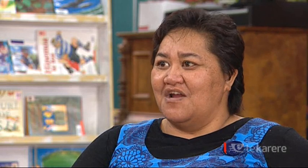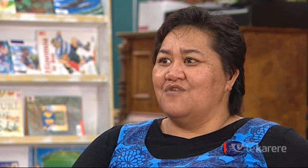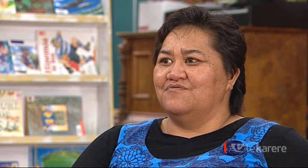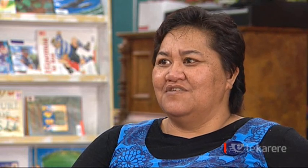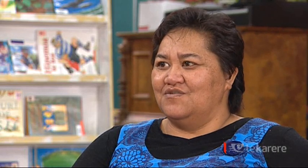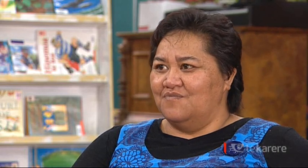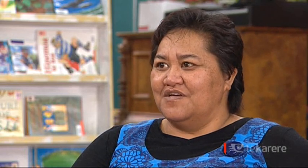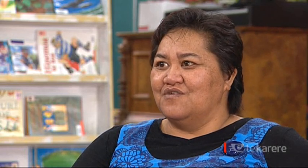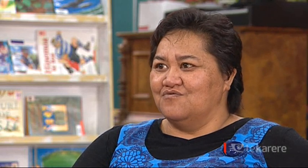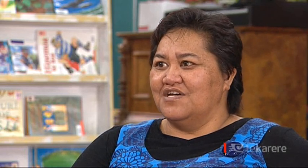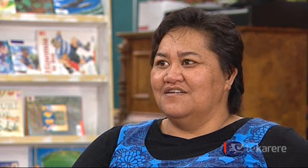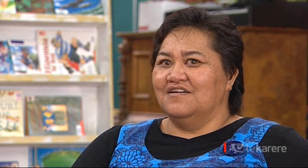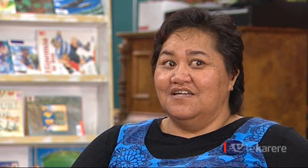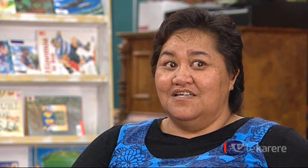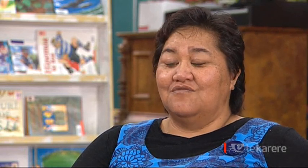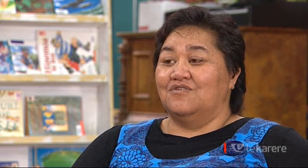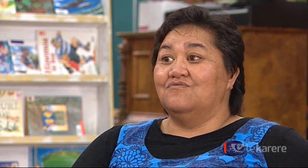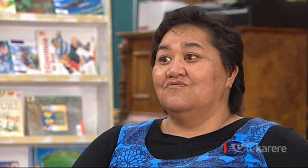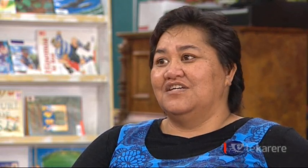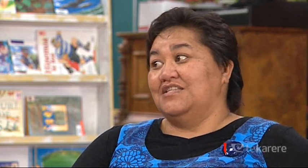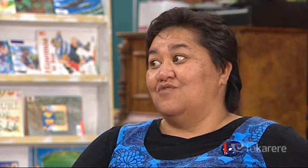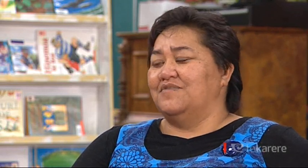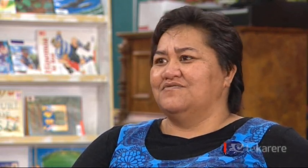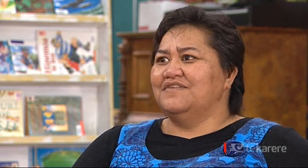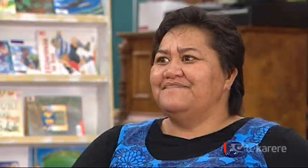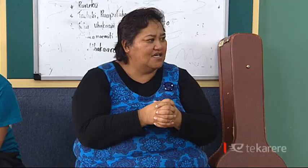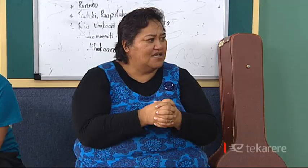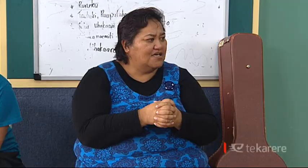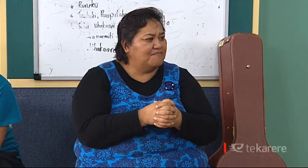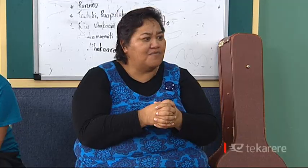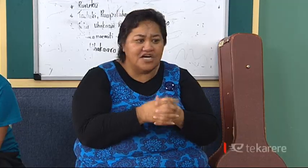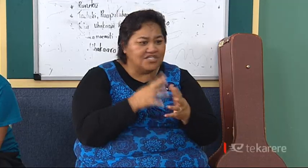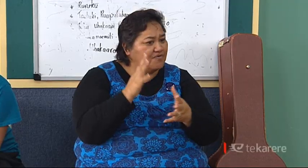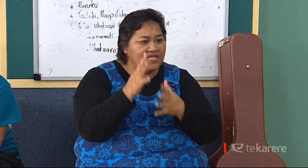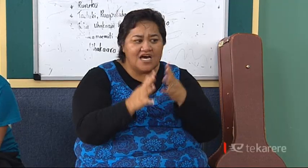It has now been acknowledged as a subject under Te Aho Matua.